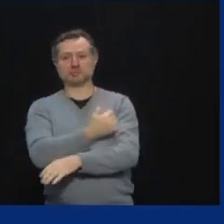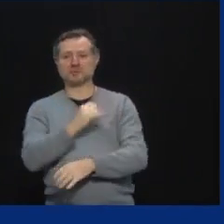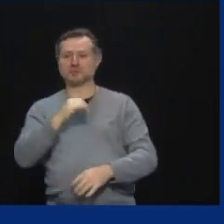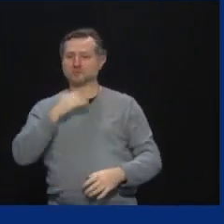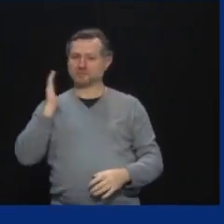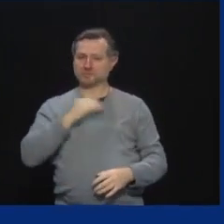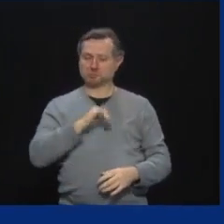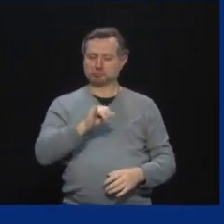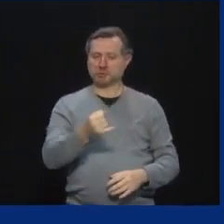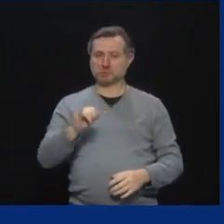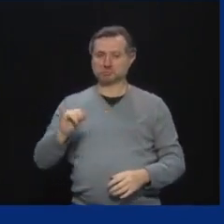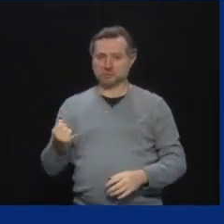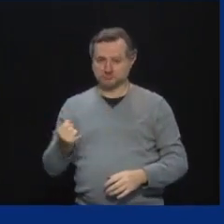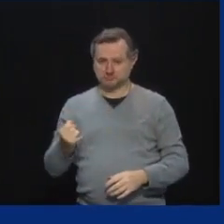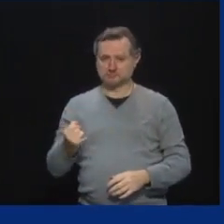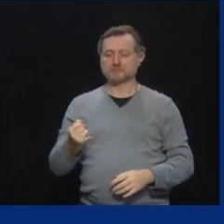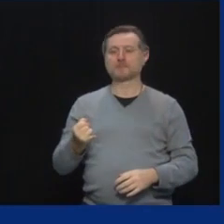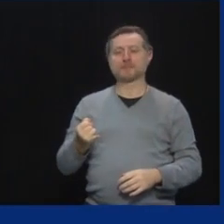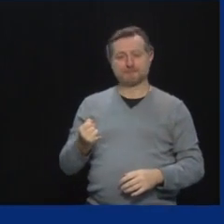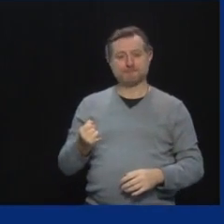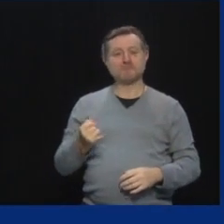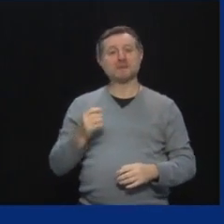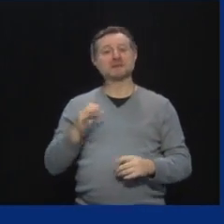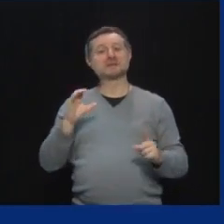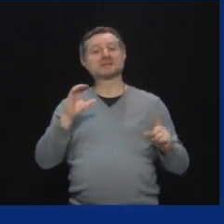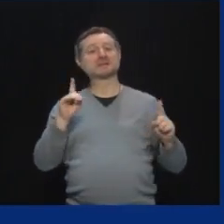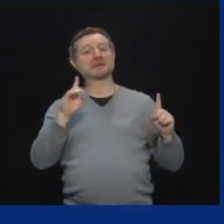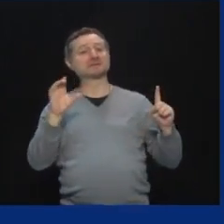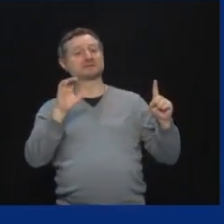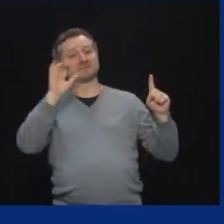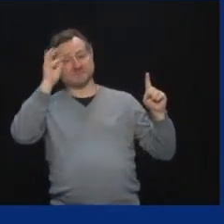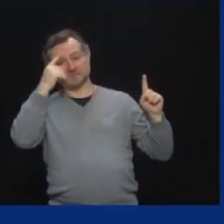that the CDC has recommended them for people who have had their vaccine at